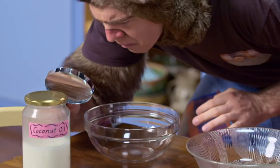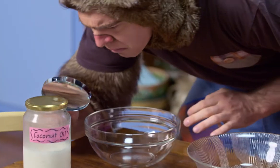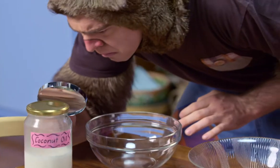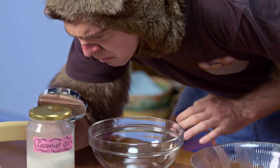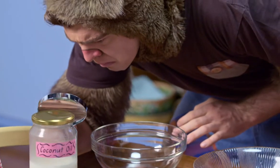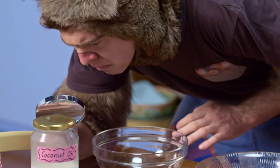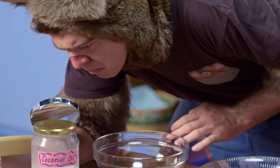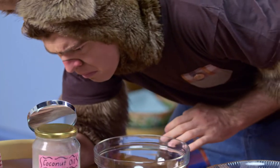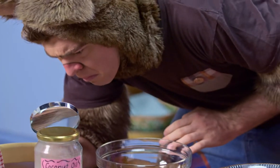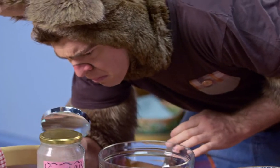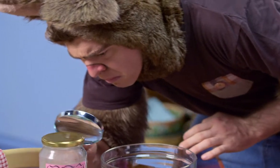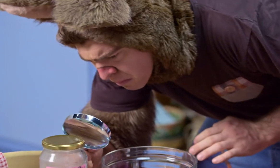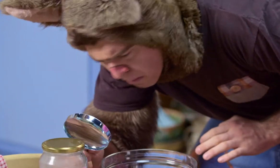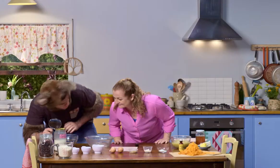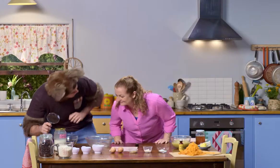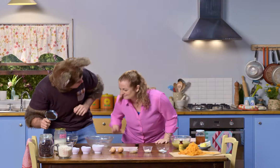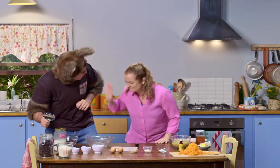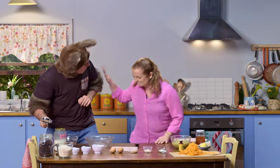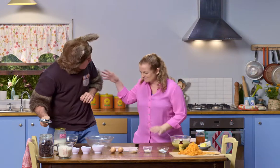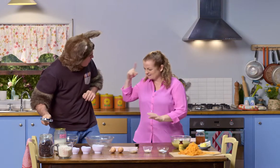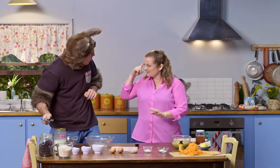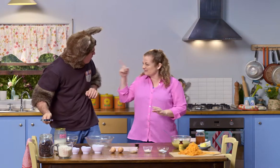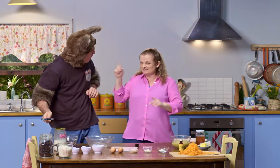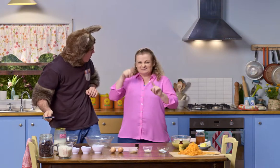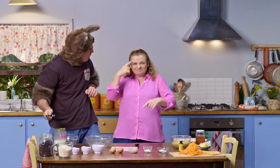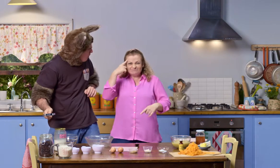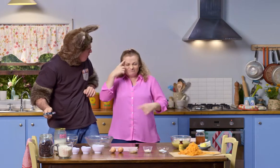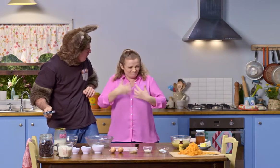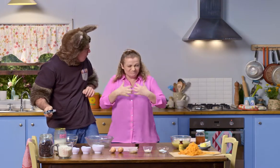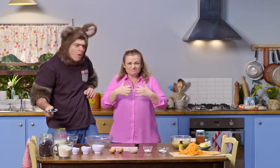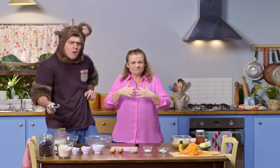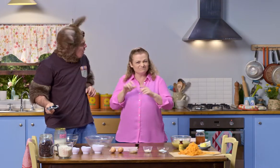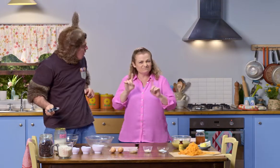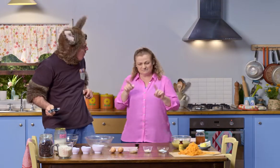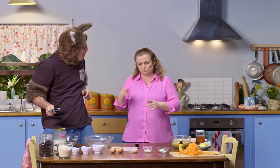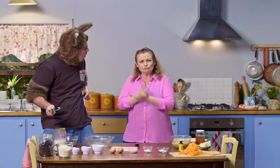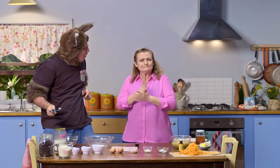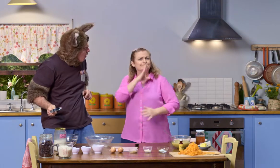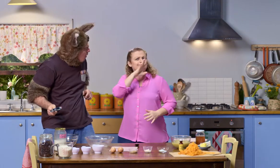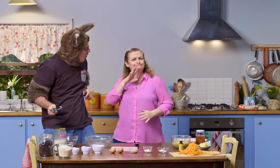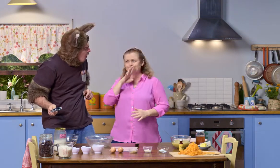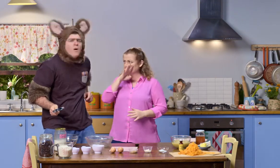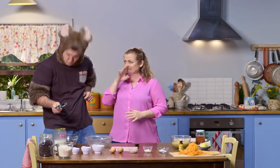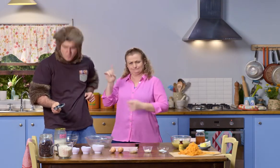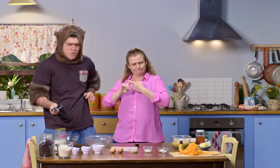Hmm, hmm. Possum, I can see you're trying to solve the mystery.